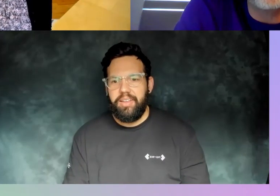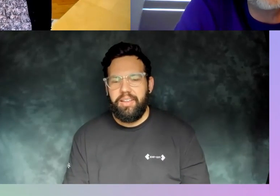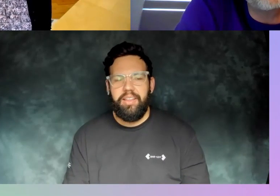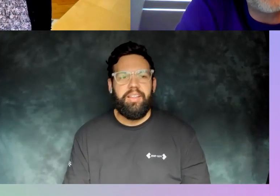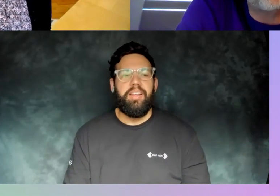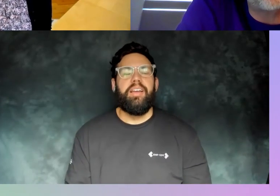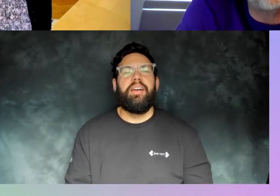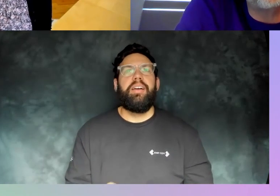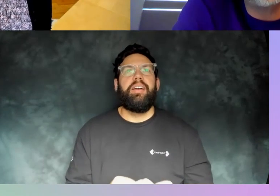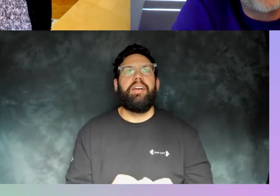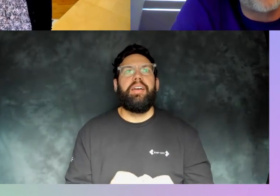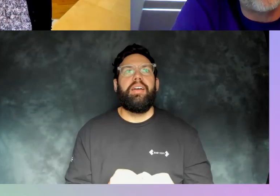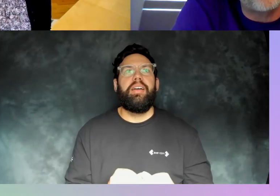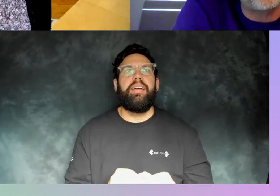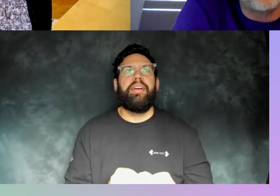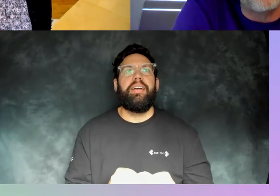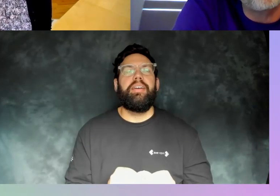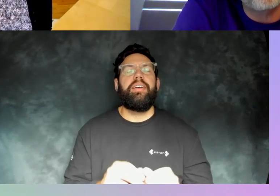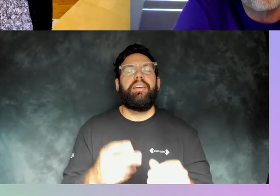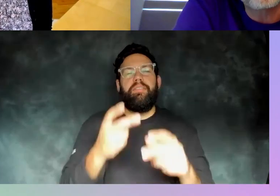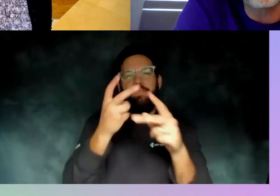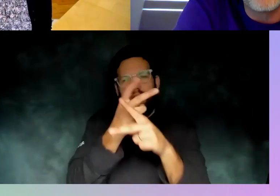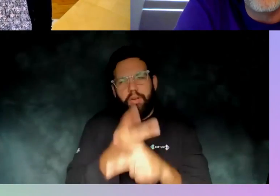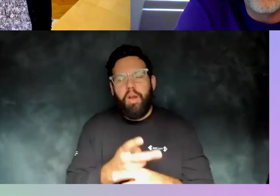Wrapping up towards the end here, just again showing this